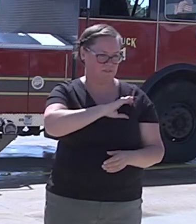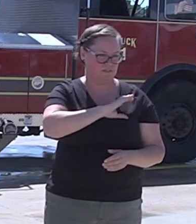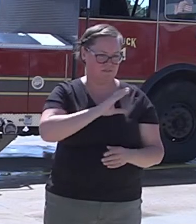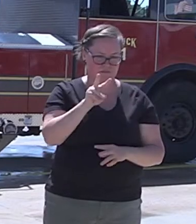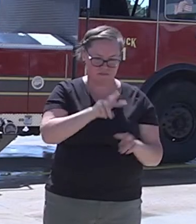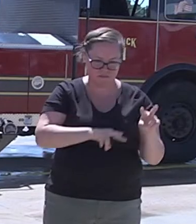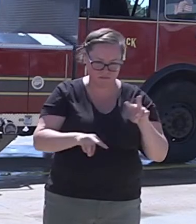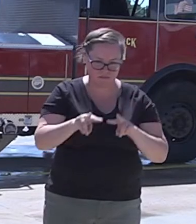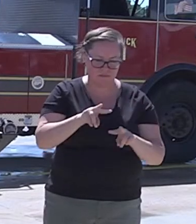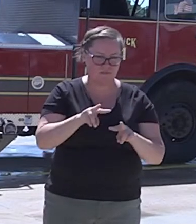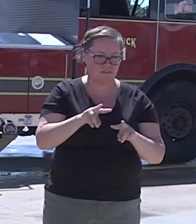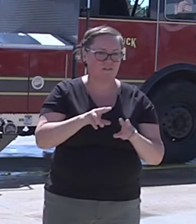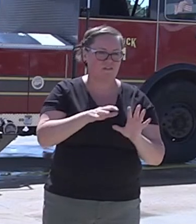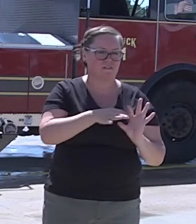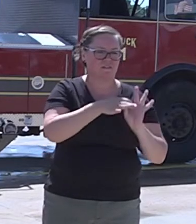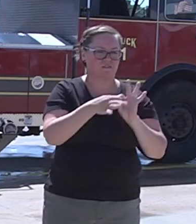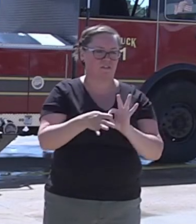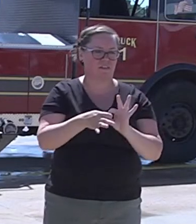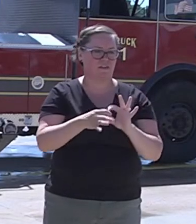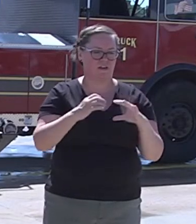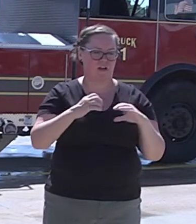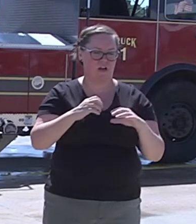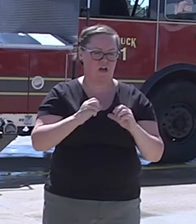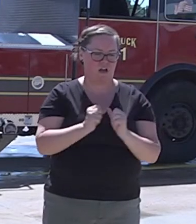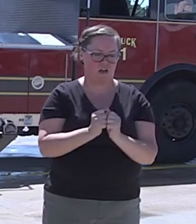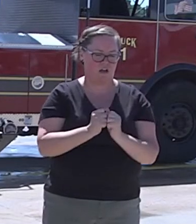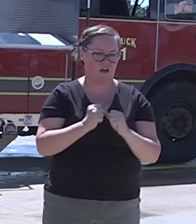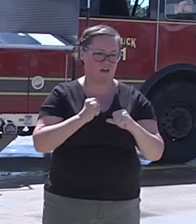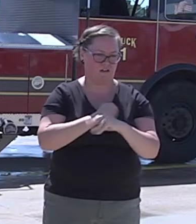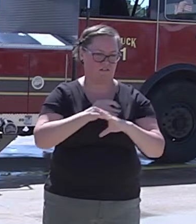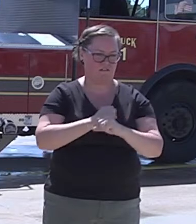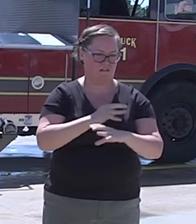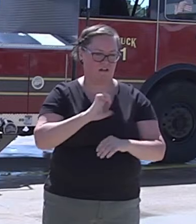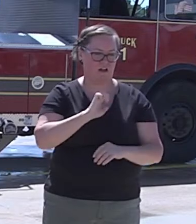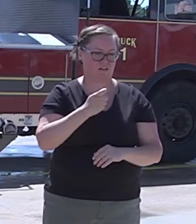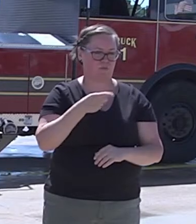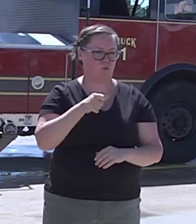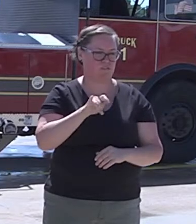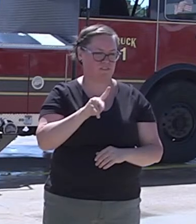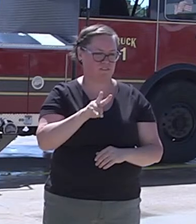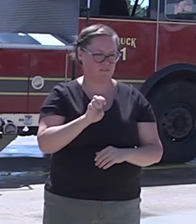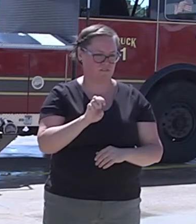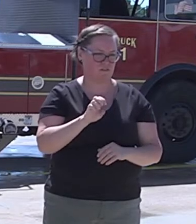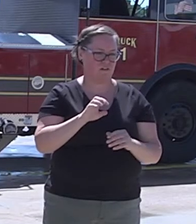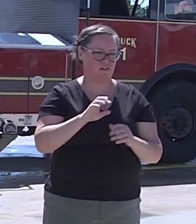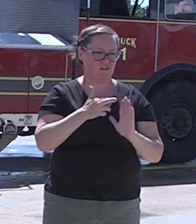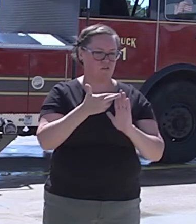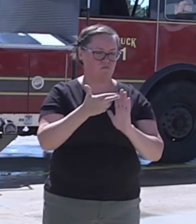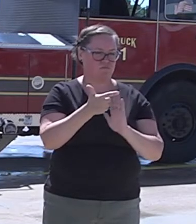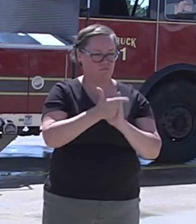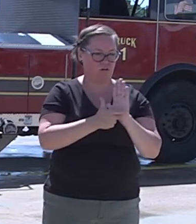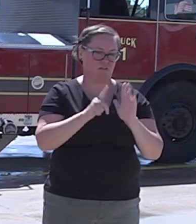ordinance team located additional illegal and homemade explosives the facts of this